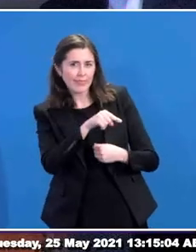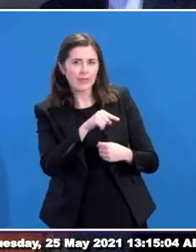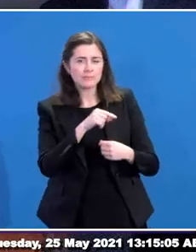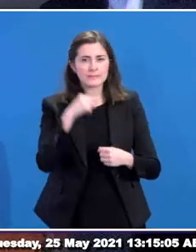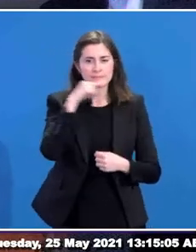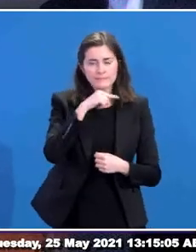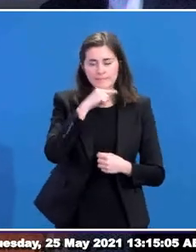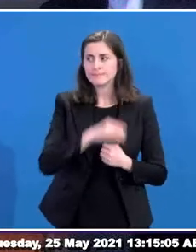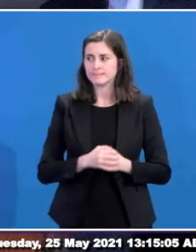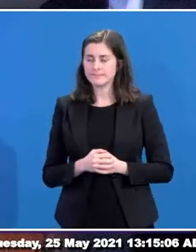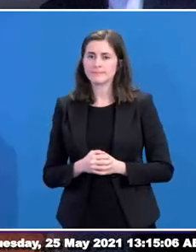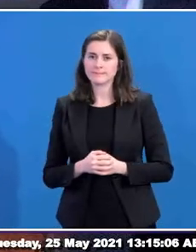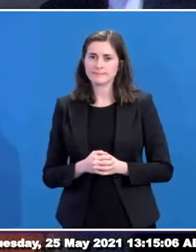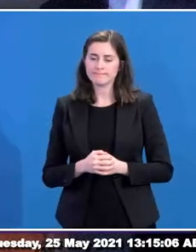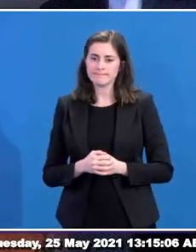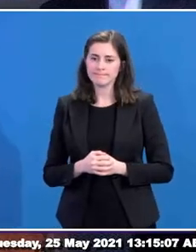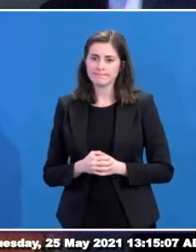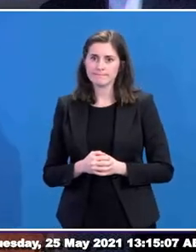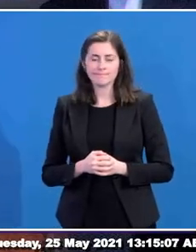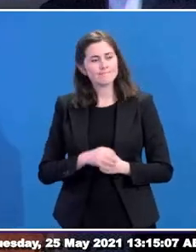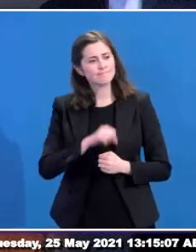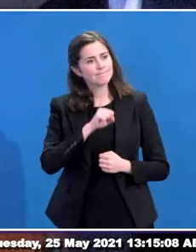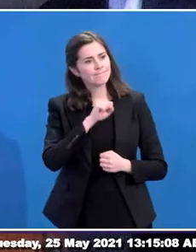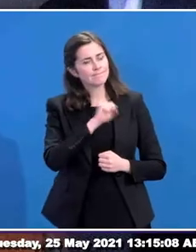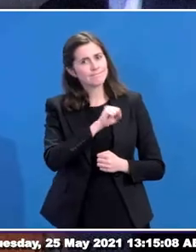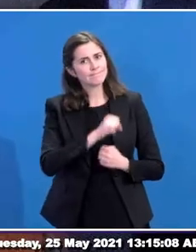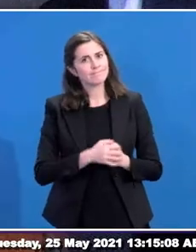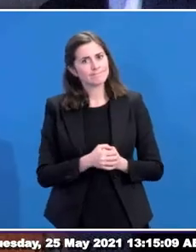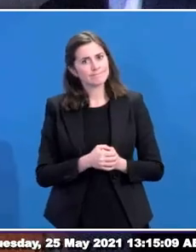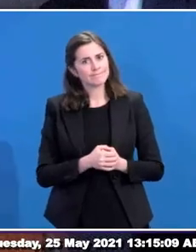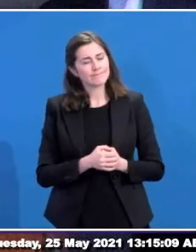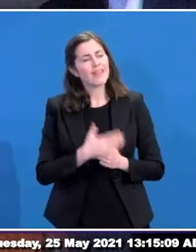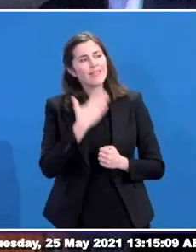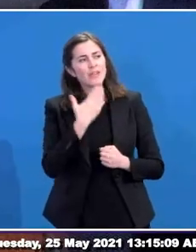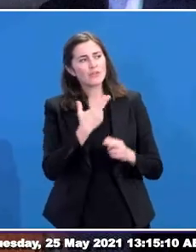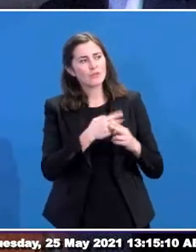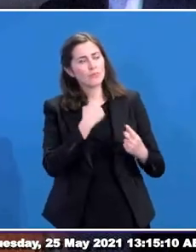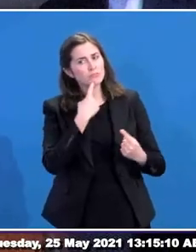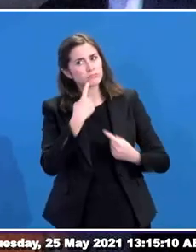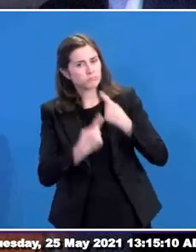concerns that you've so eloquently told the Royal Commission about today. Yes.